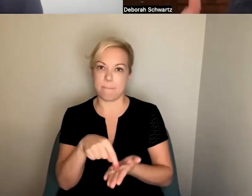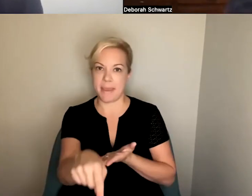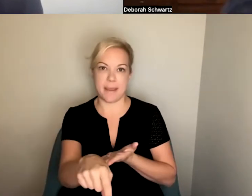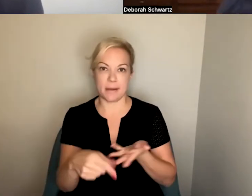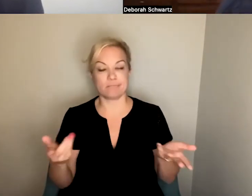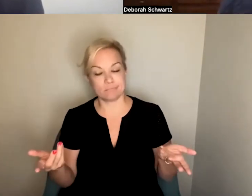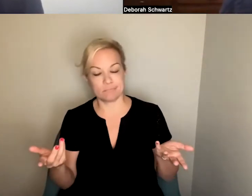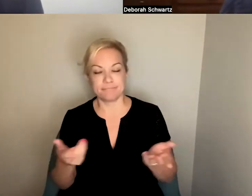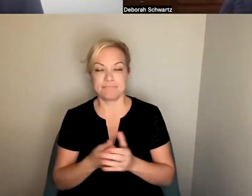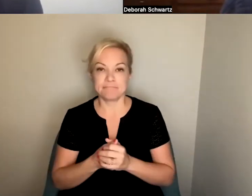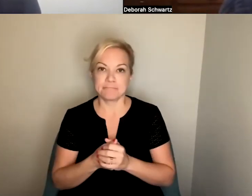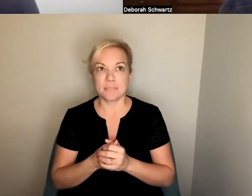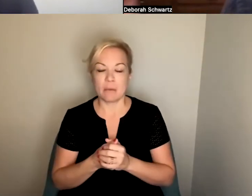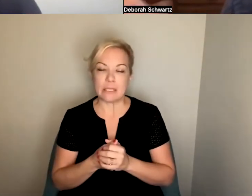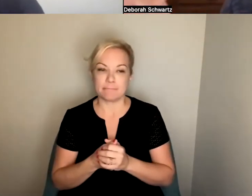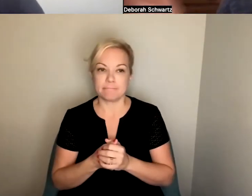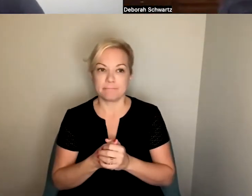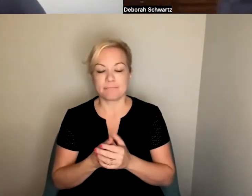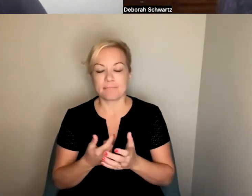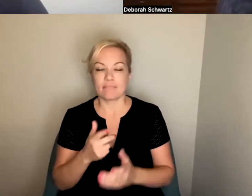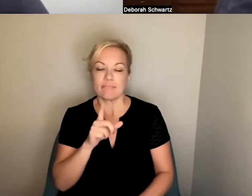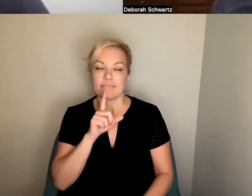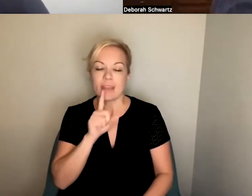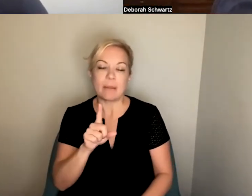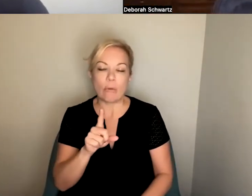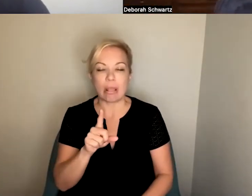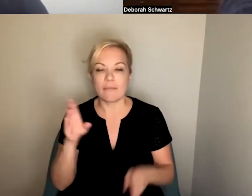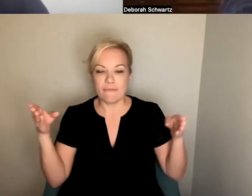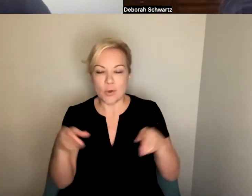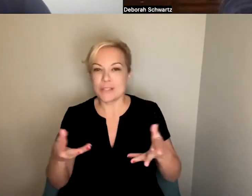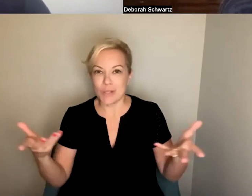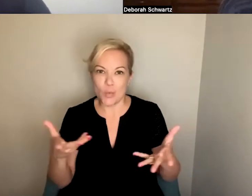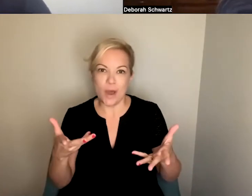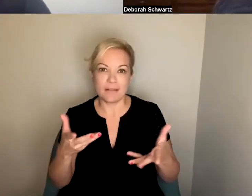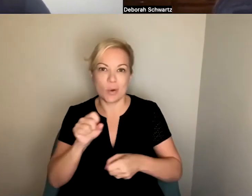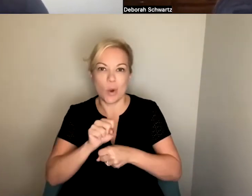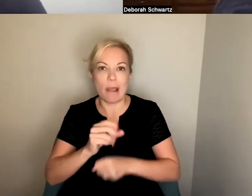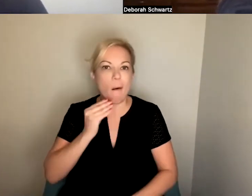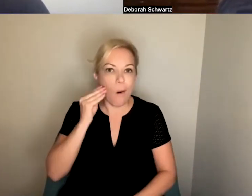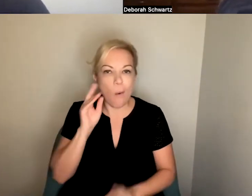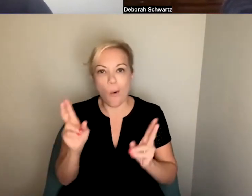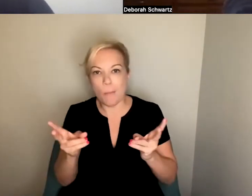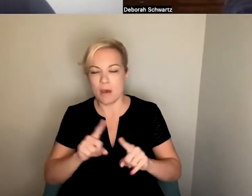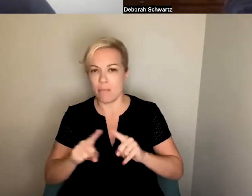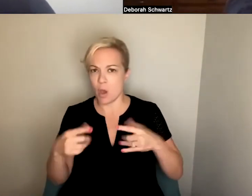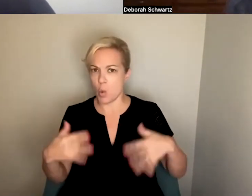obviously, on the, in the domestic realm that looked like a really fascinating exhibit, and